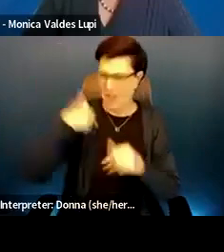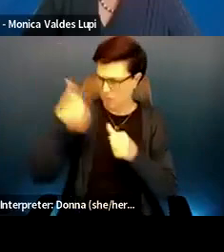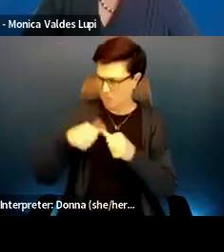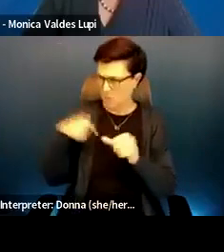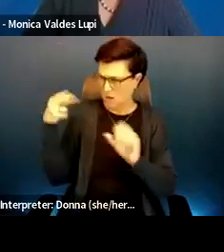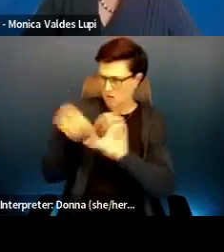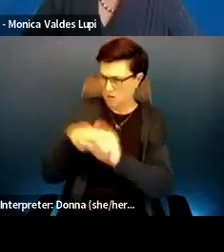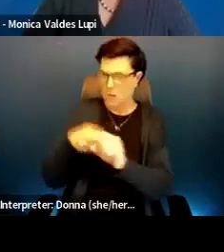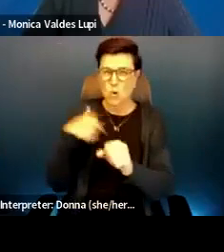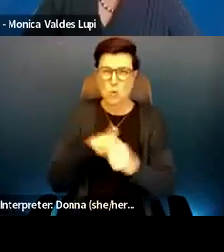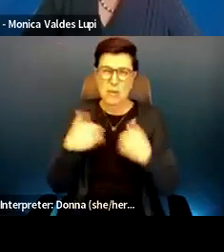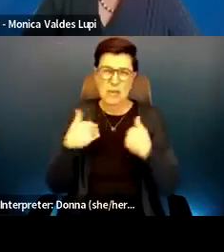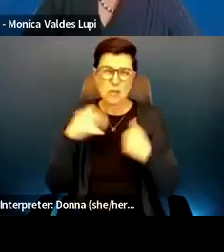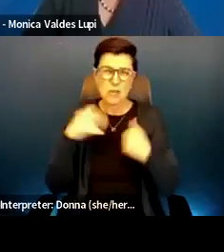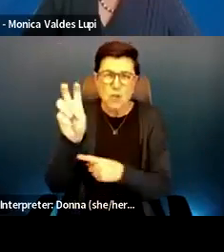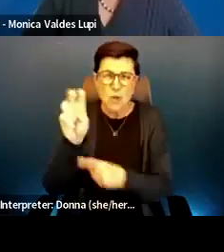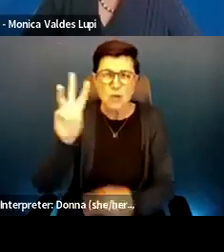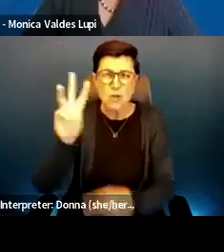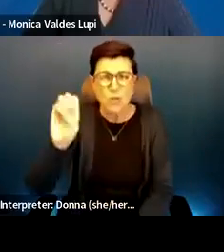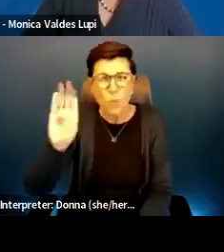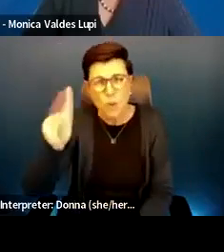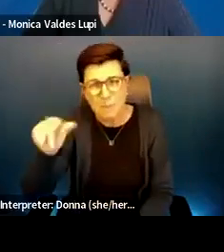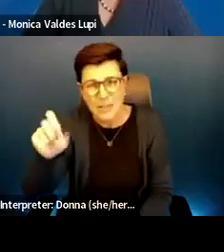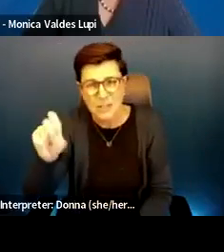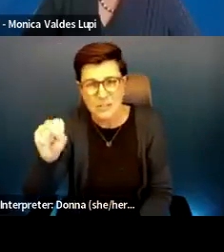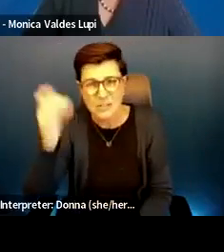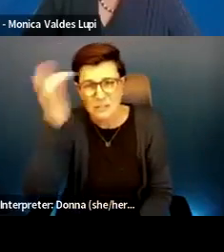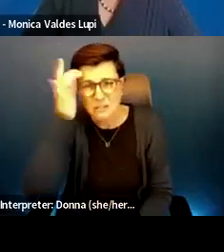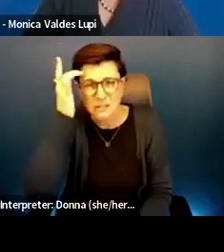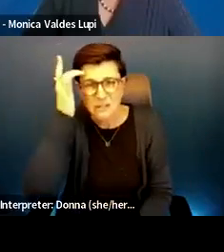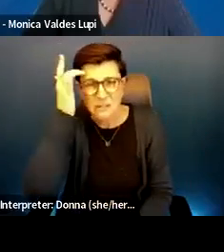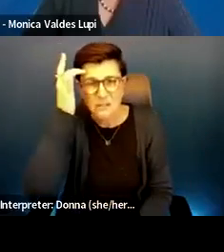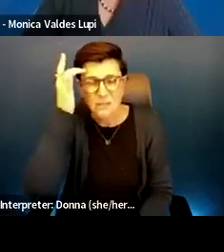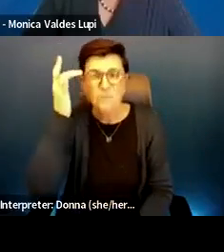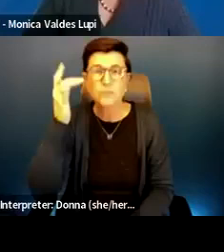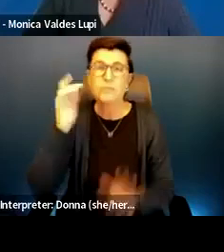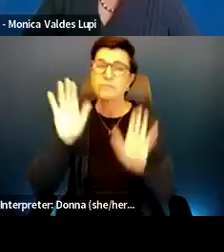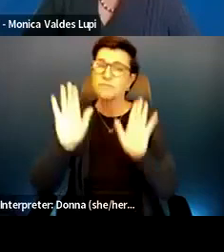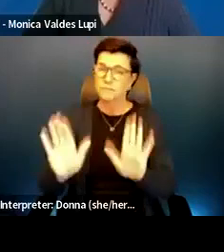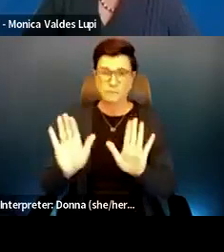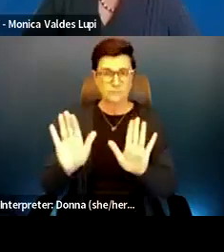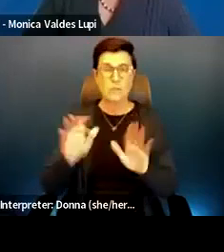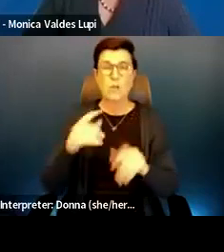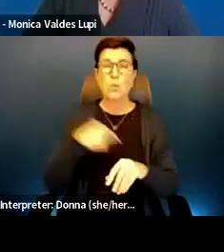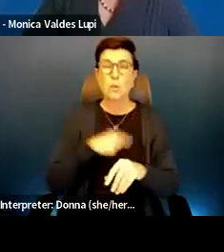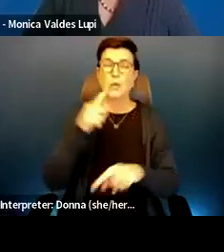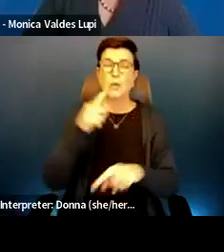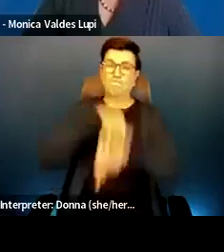of content on the CDC website. So we are doing a project called Clean Slate where we are looking